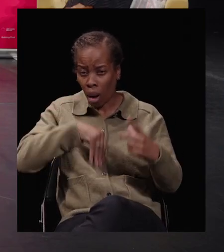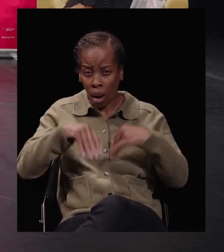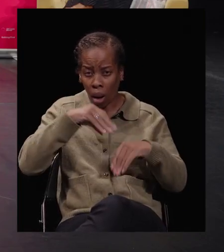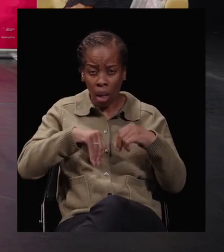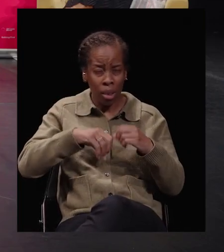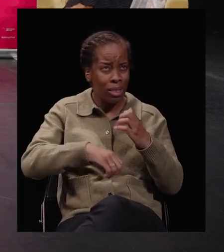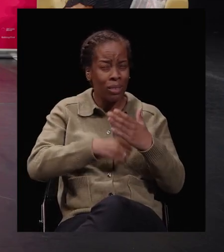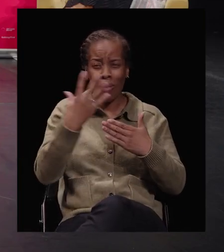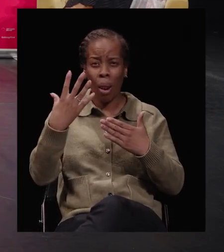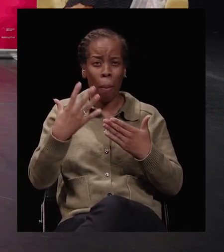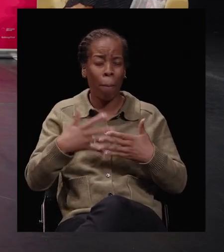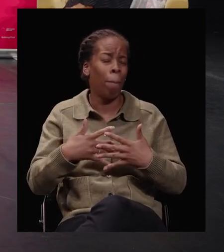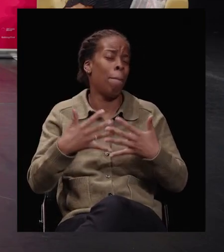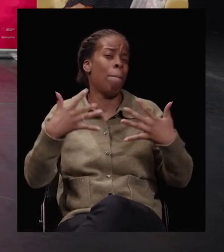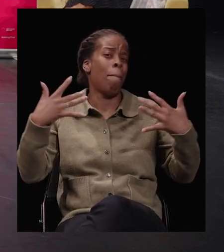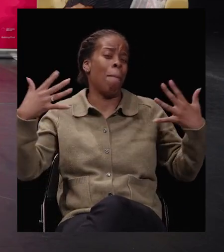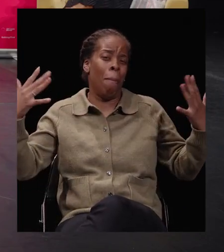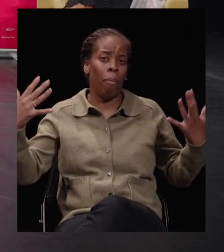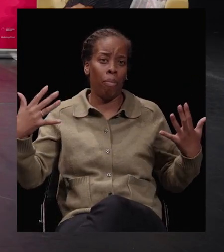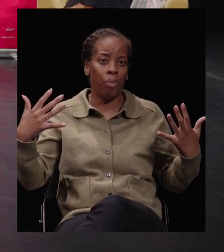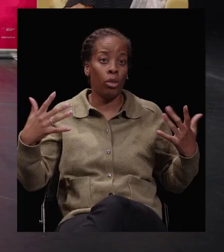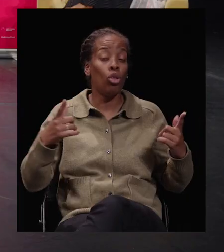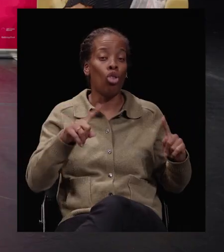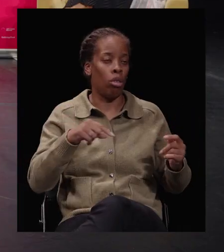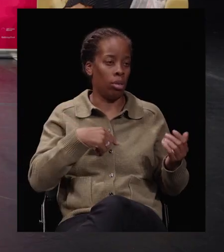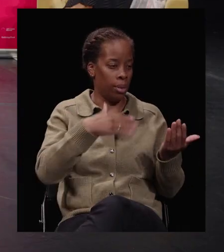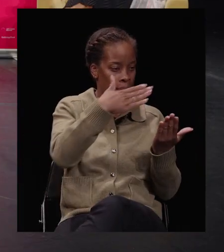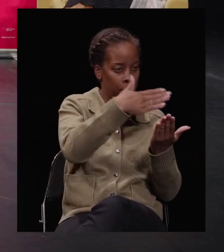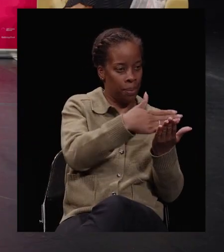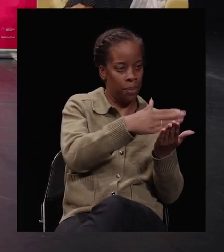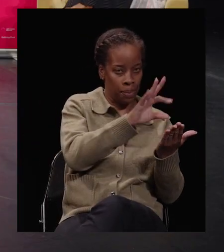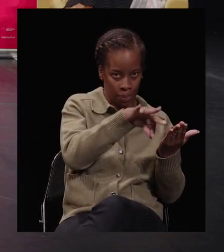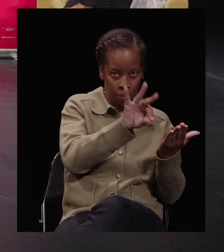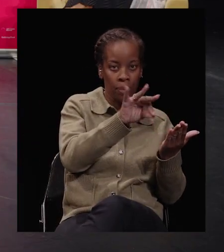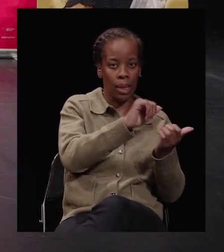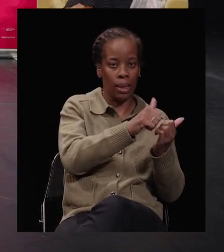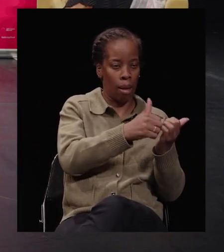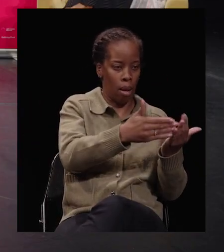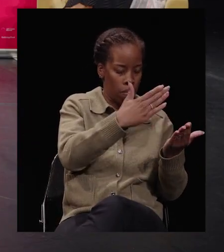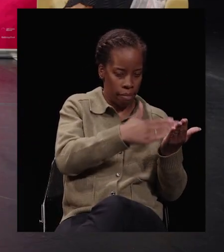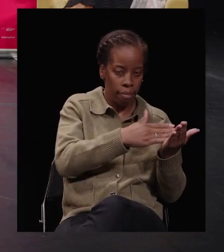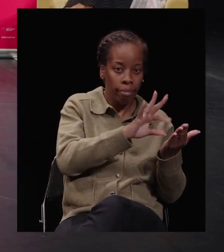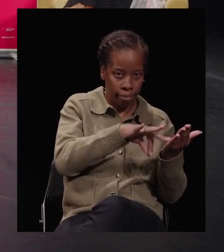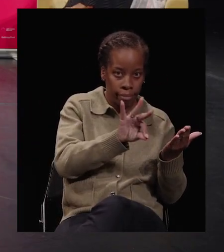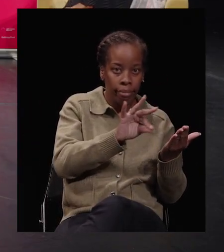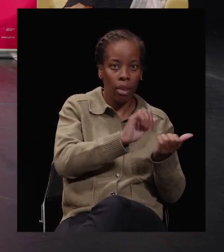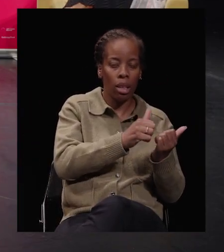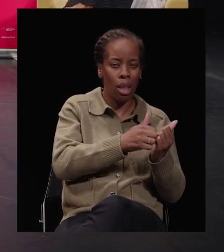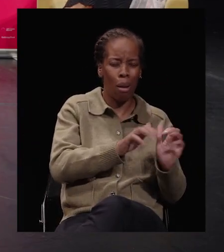you know, passing an exam at a certain level in a certain subject. It feels like in this climate,